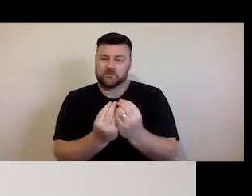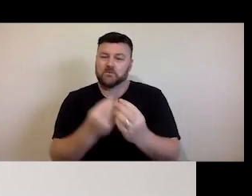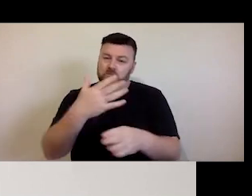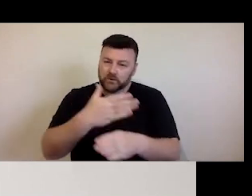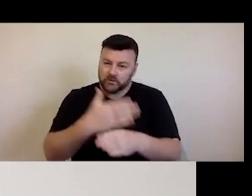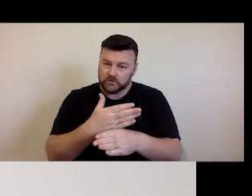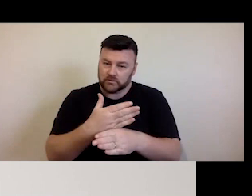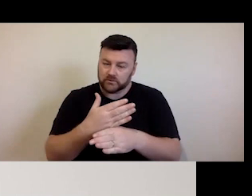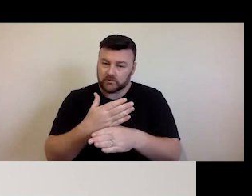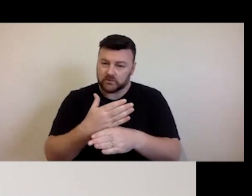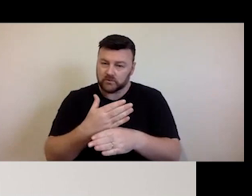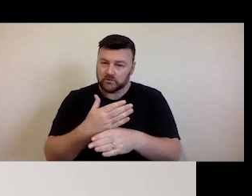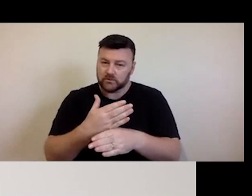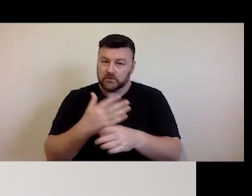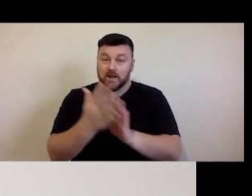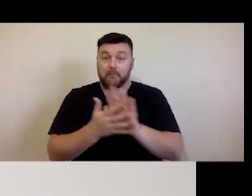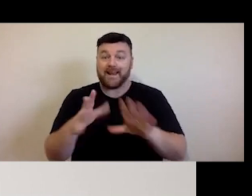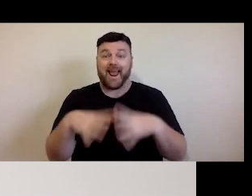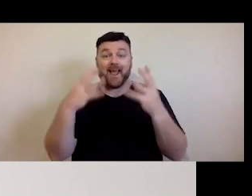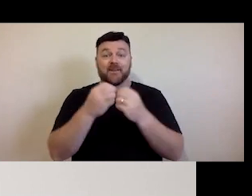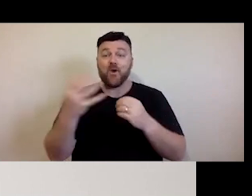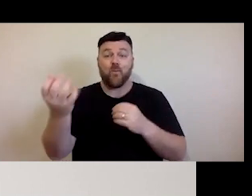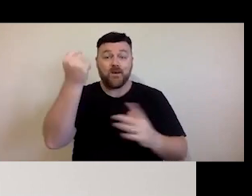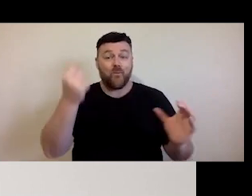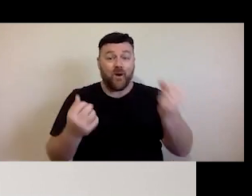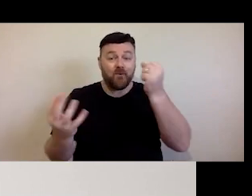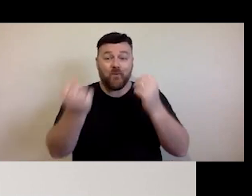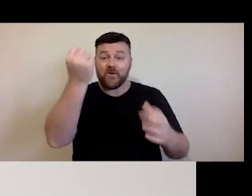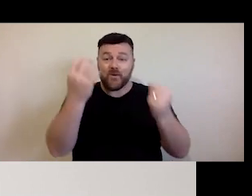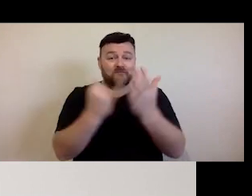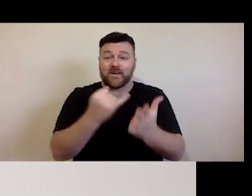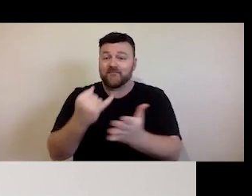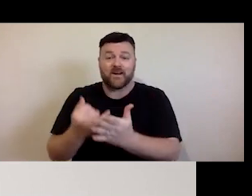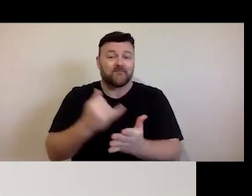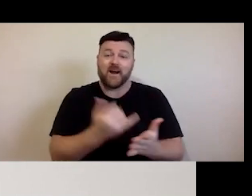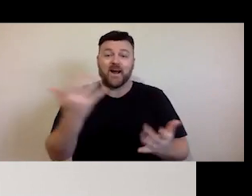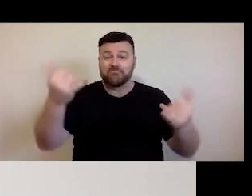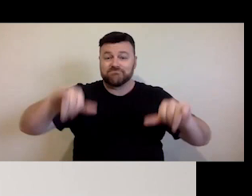means that all of our awesome wins and our epic fails becomes our